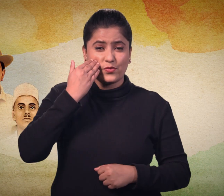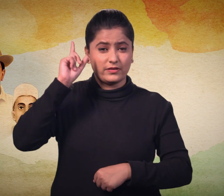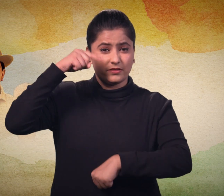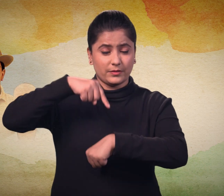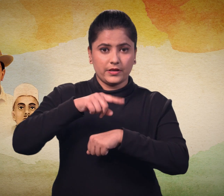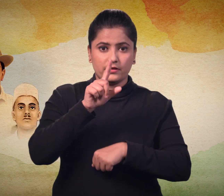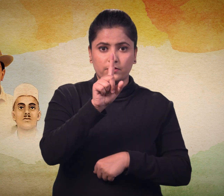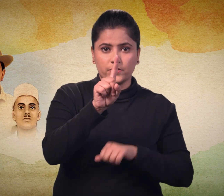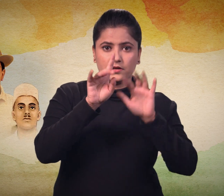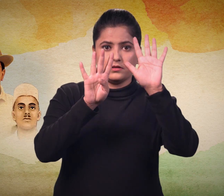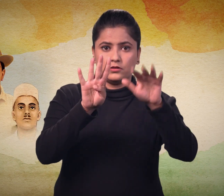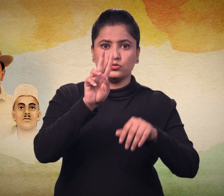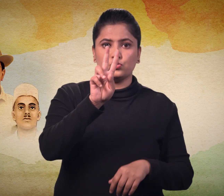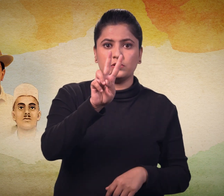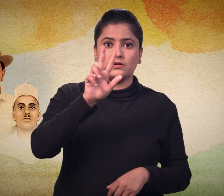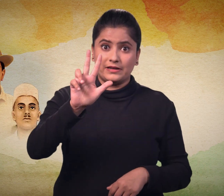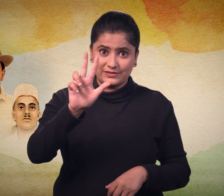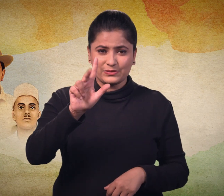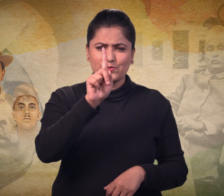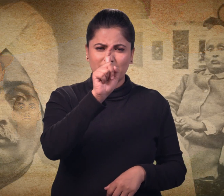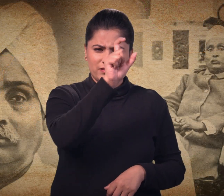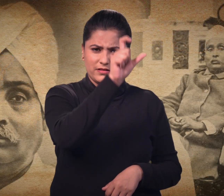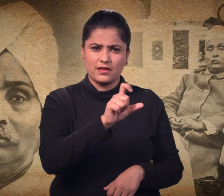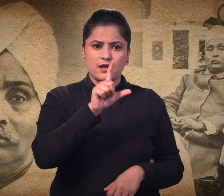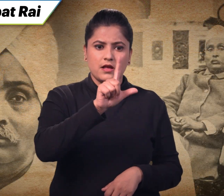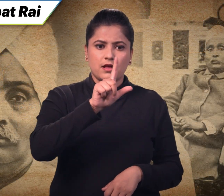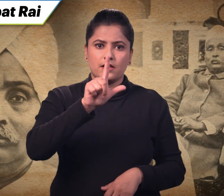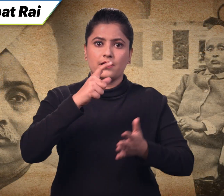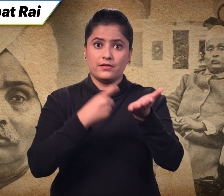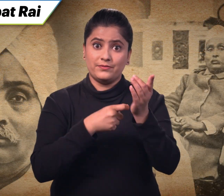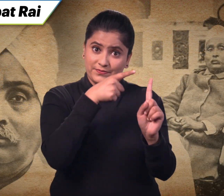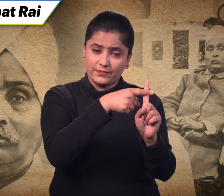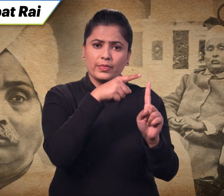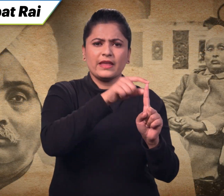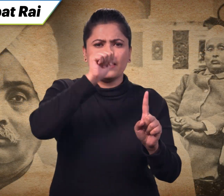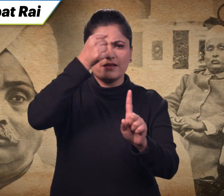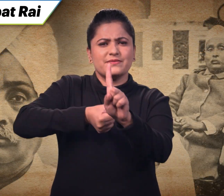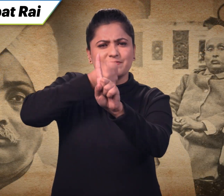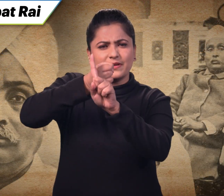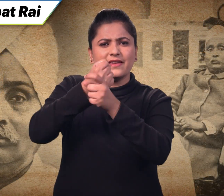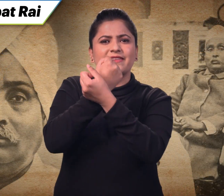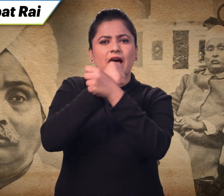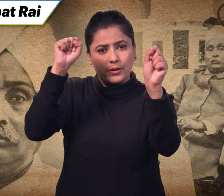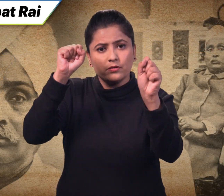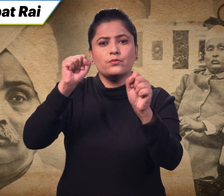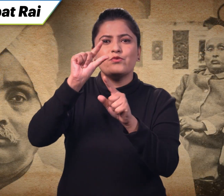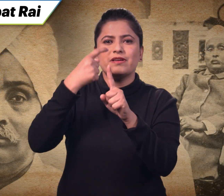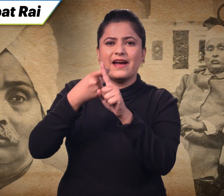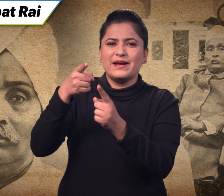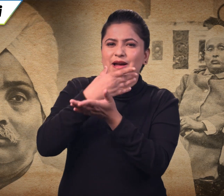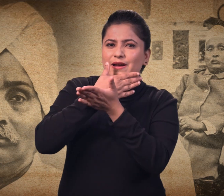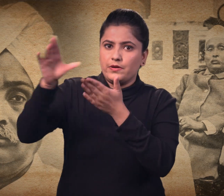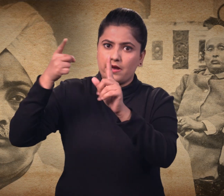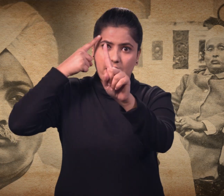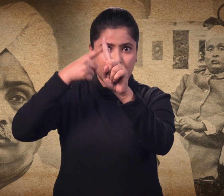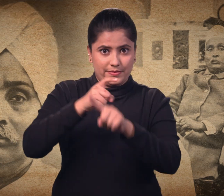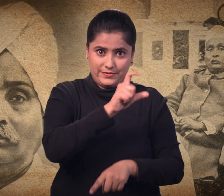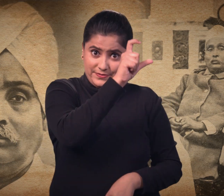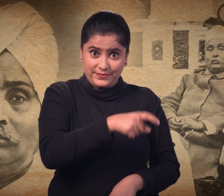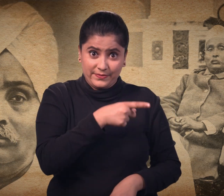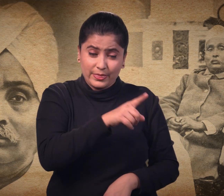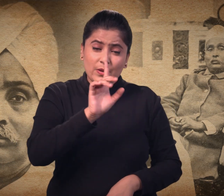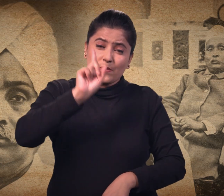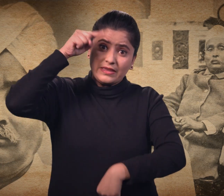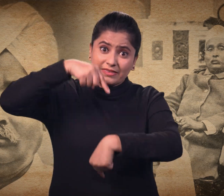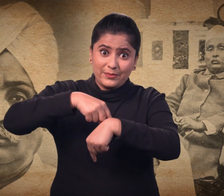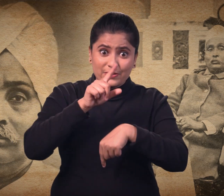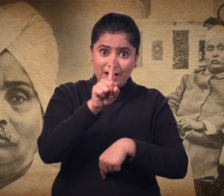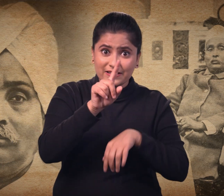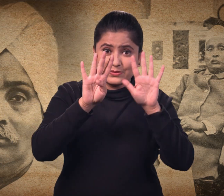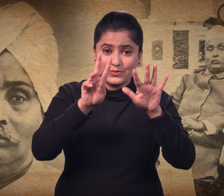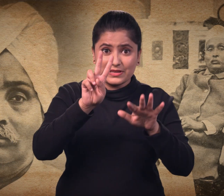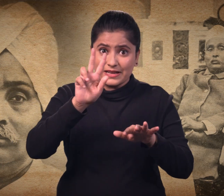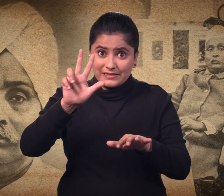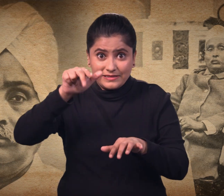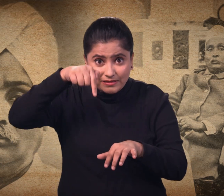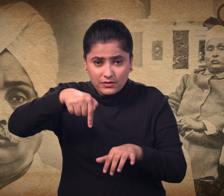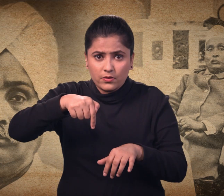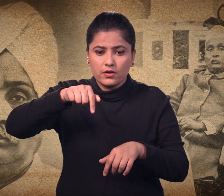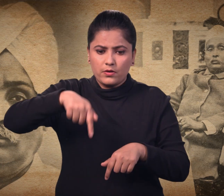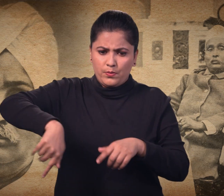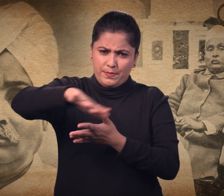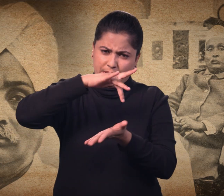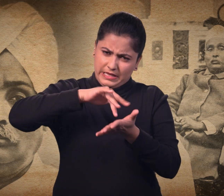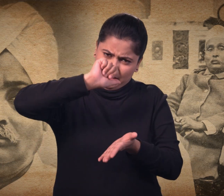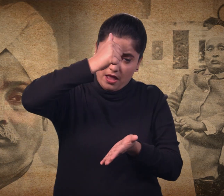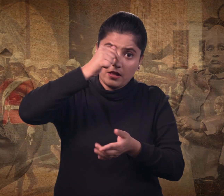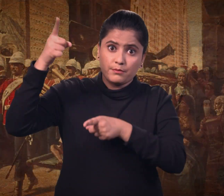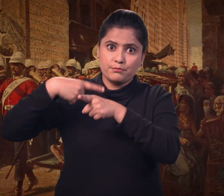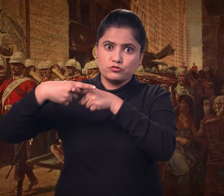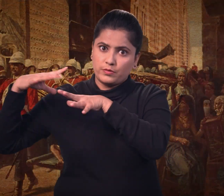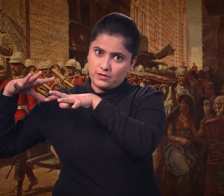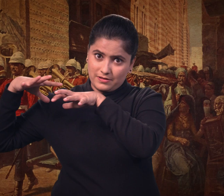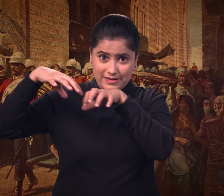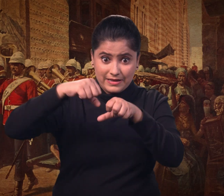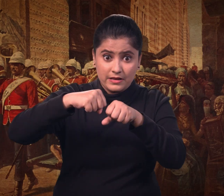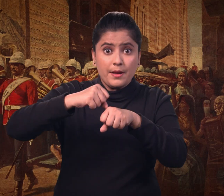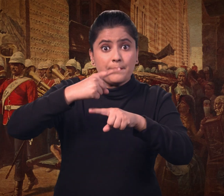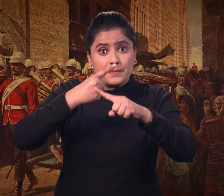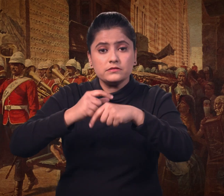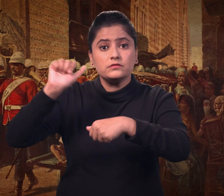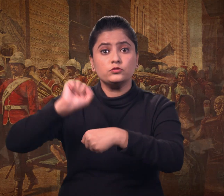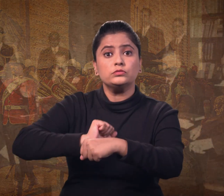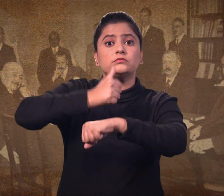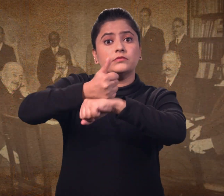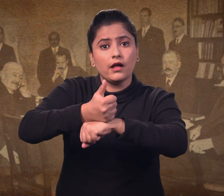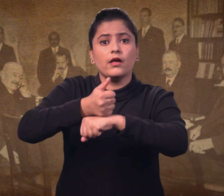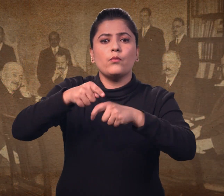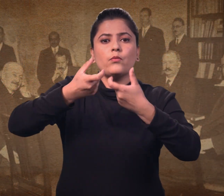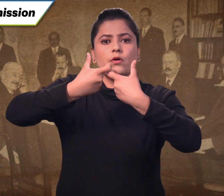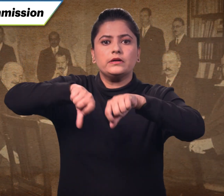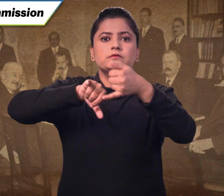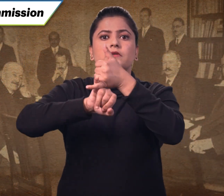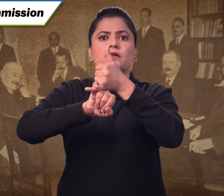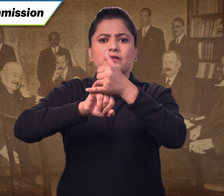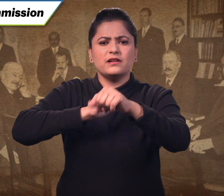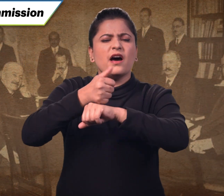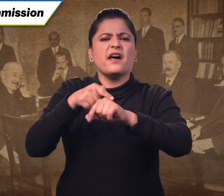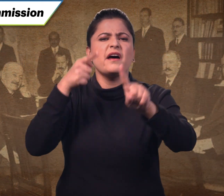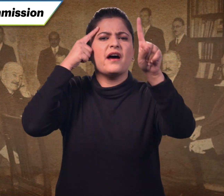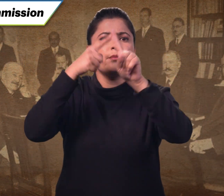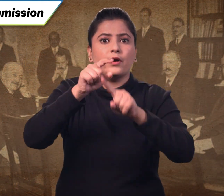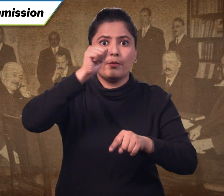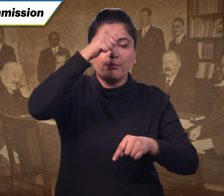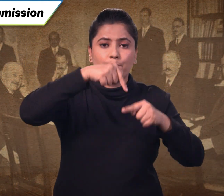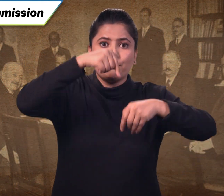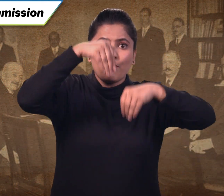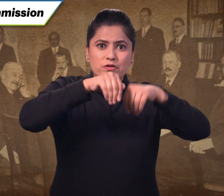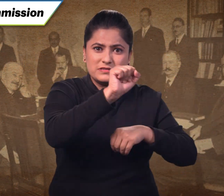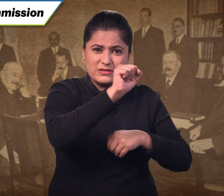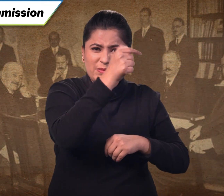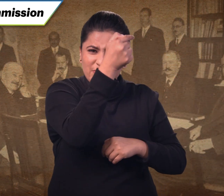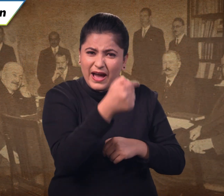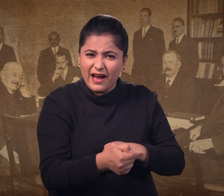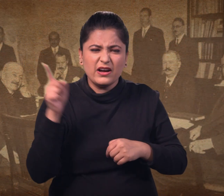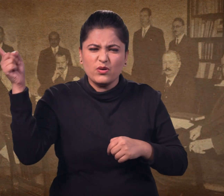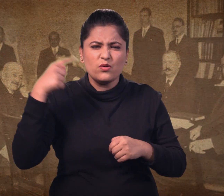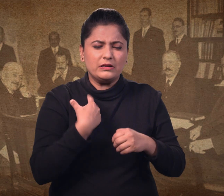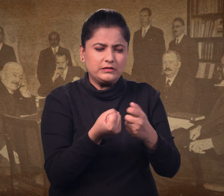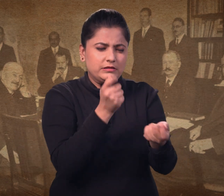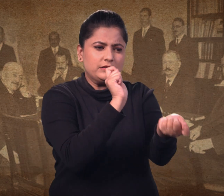In 1928, Lala Lajpat Rai was a freedom fighter. That time the British government in India appointed the Simon Commission to make political changes in India.